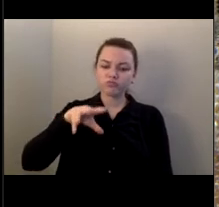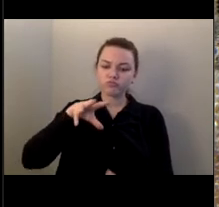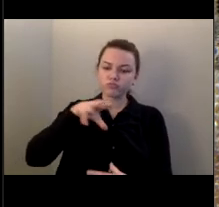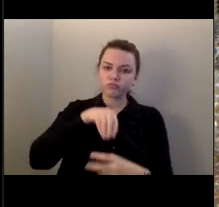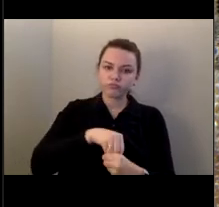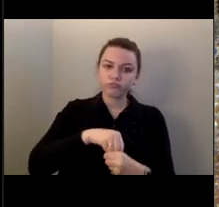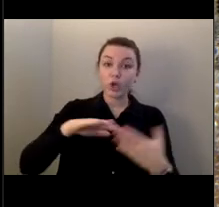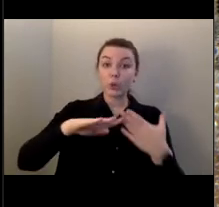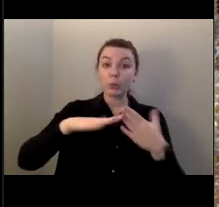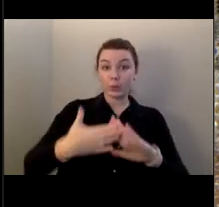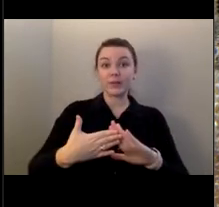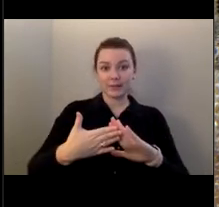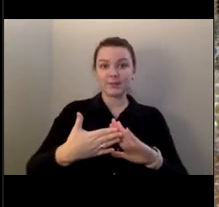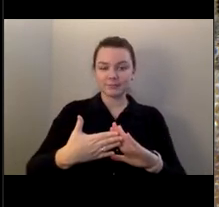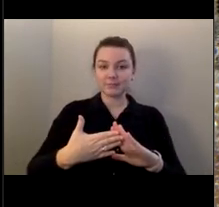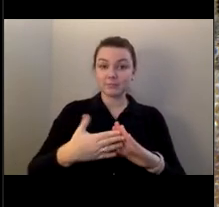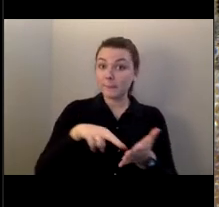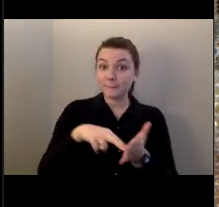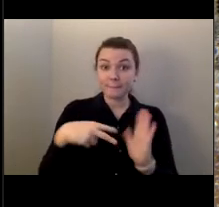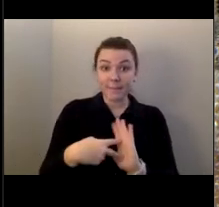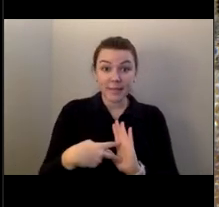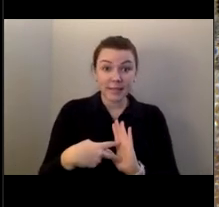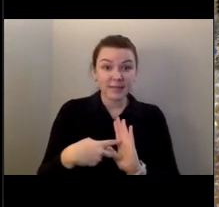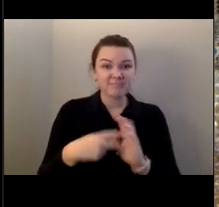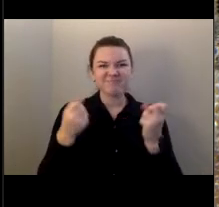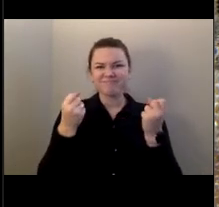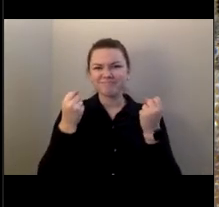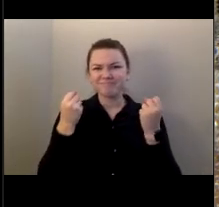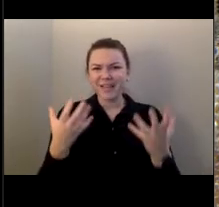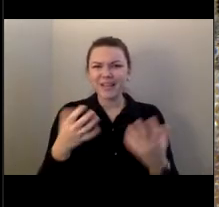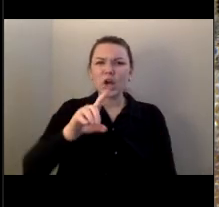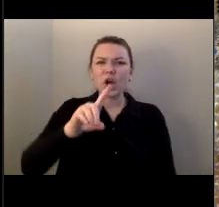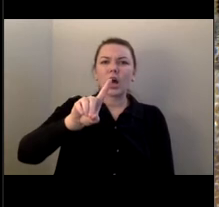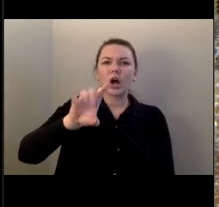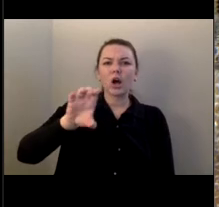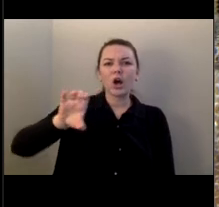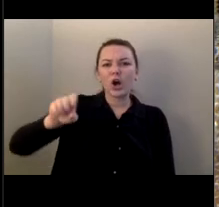meaning that they're made up of several hundreds of thousands